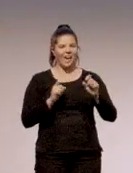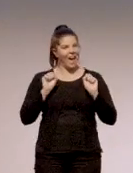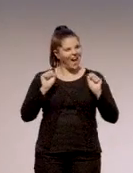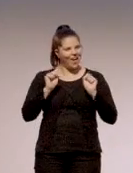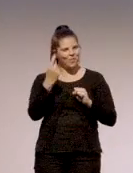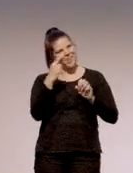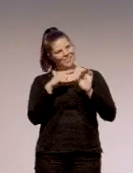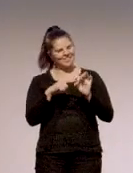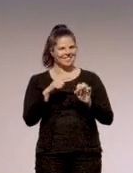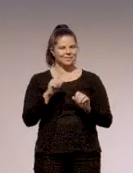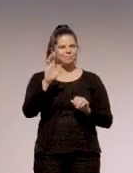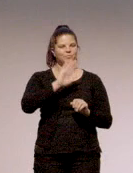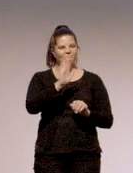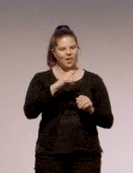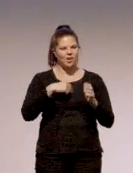Hi, Nick. I'm Aaronville from Melbourne Water.